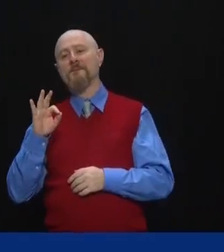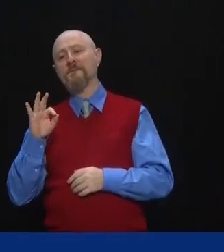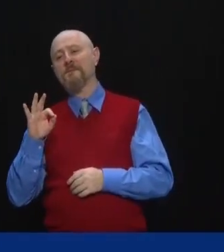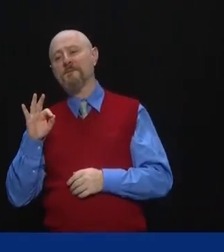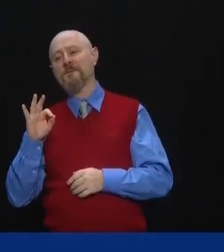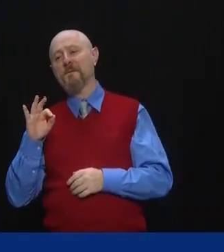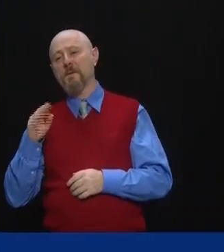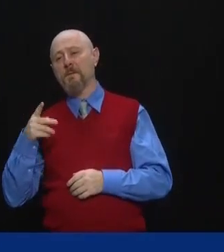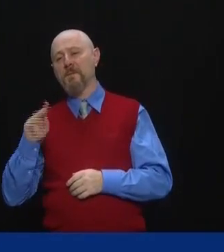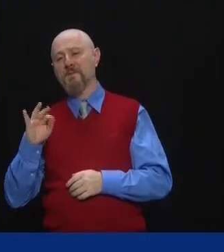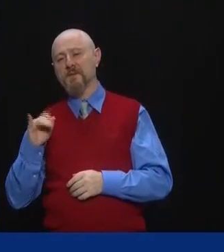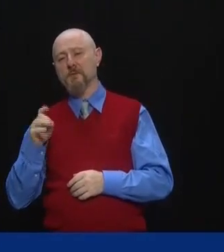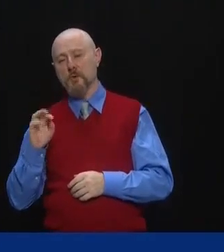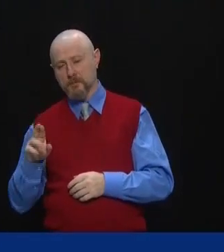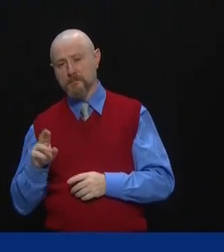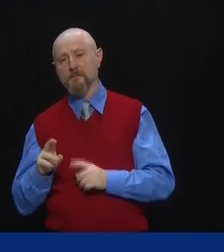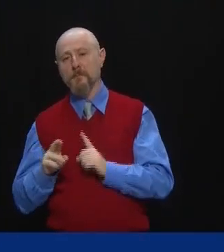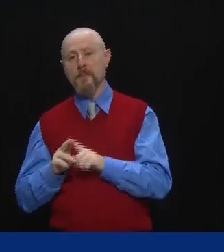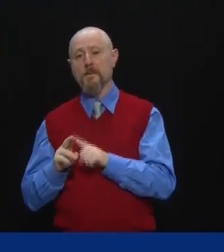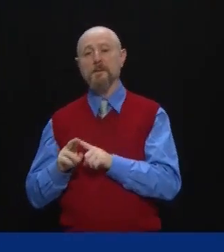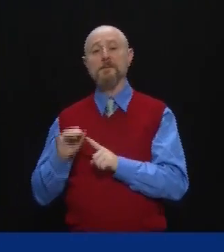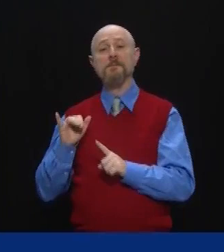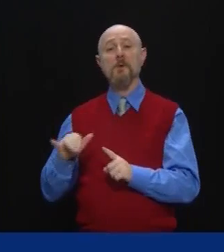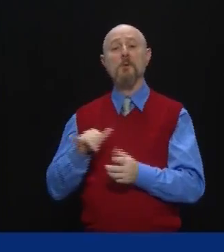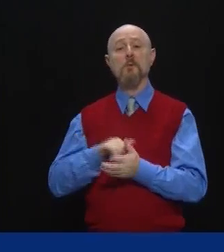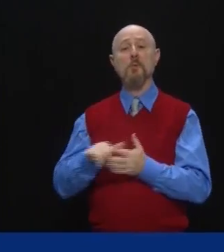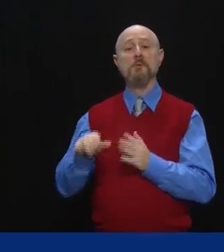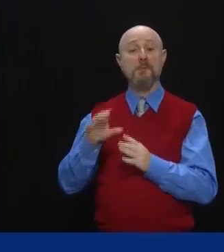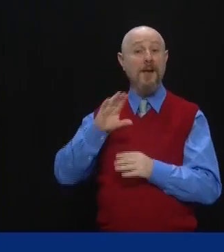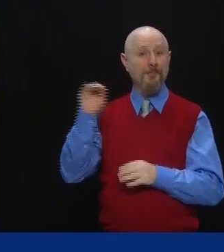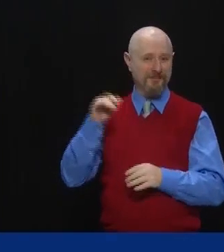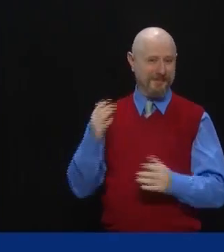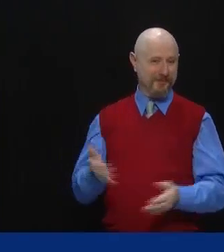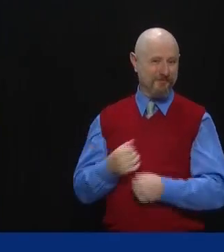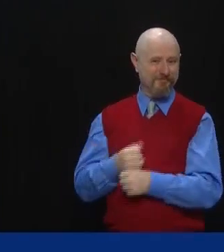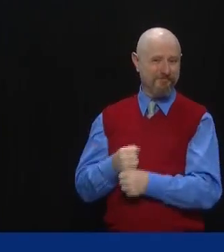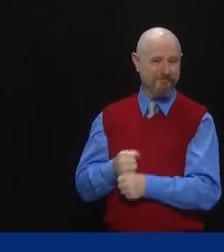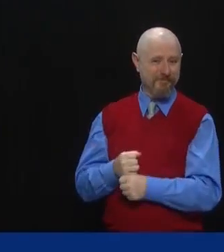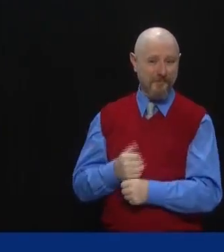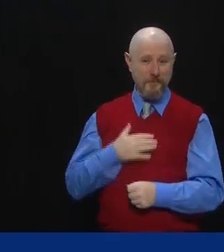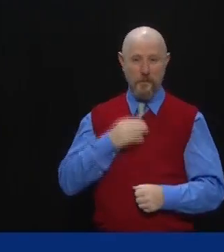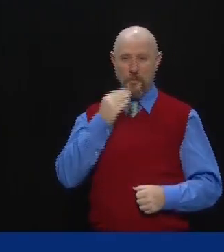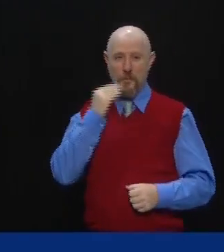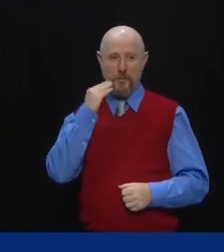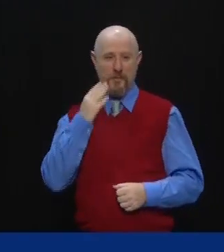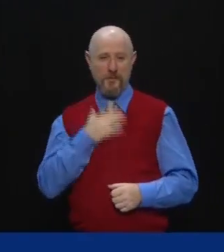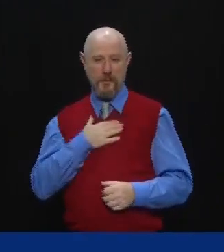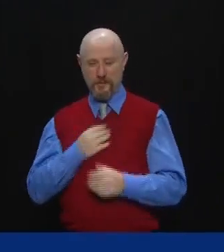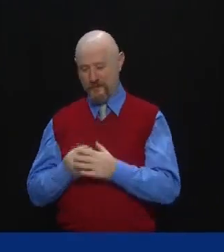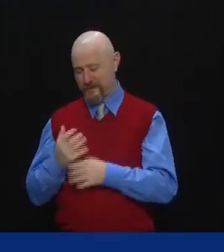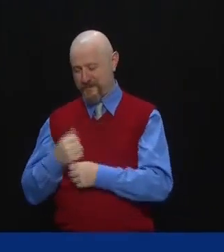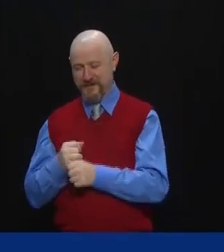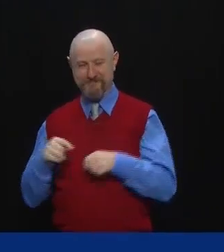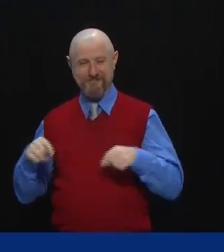THANK YOU, DR. BASSET. WE'RE IN CONSTANT COMMUNICATION WITH THE FEDERAL GOVERNMENT, DELIGHTED TO KNOW THEY'RE SO